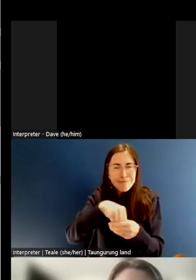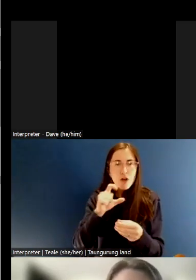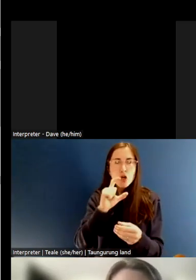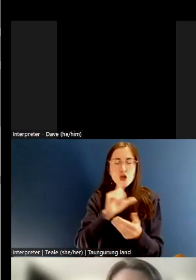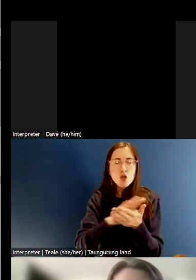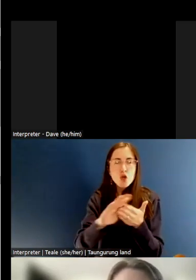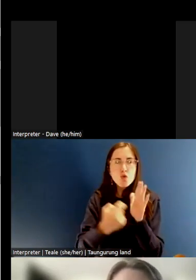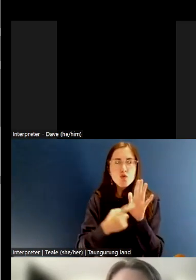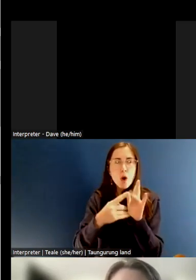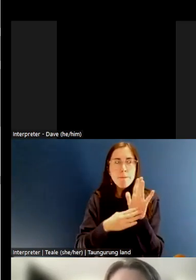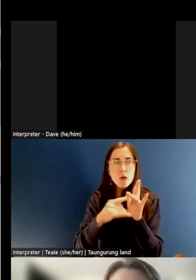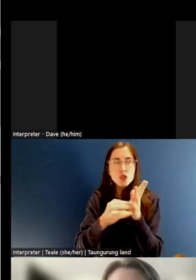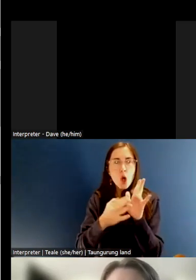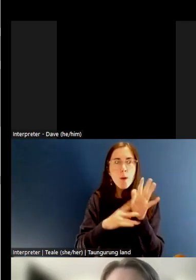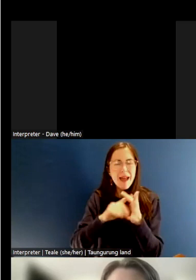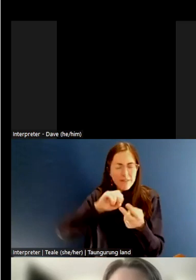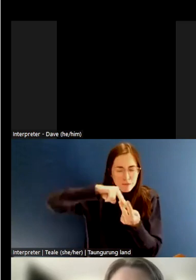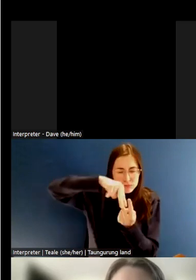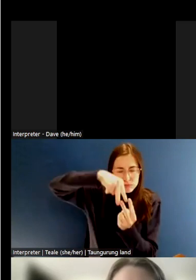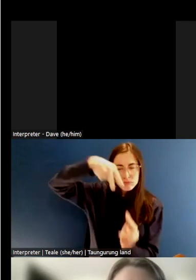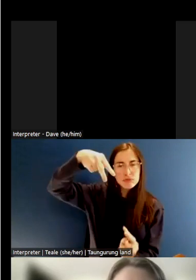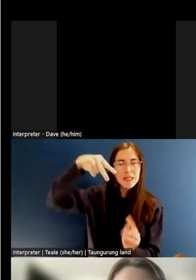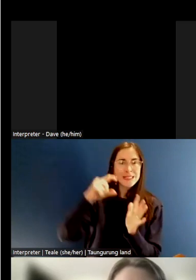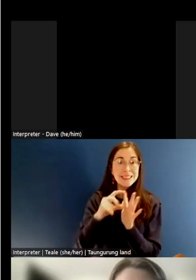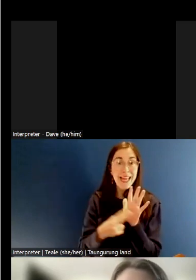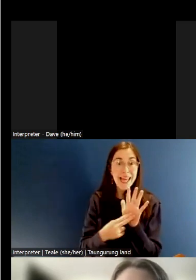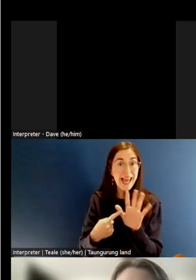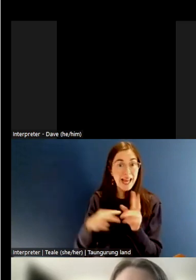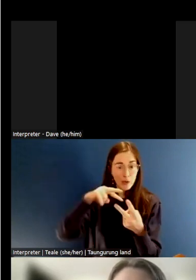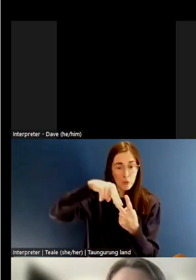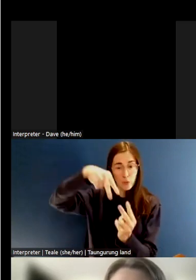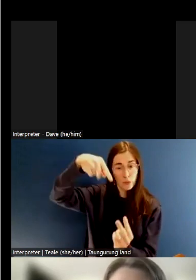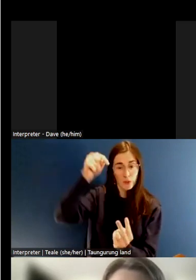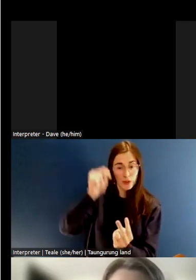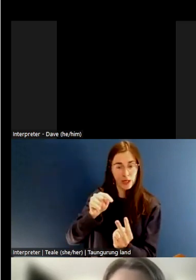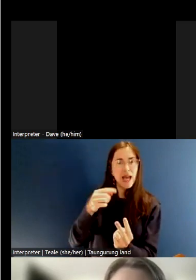which you can see there in that picture. And the DNA is made up of nucleotides,